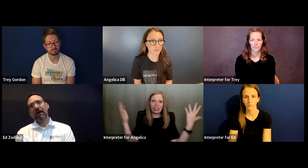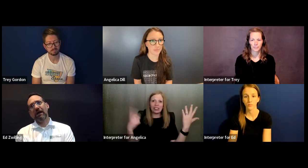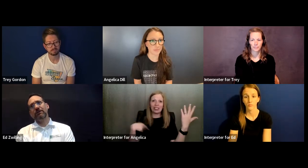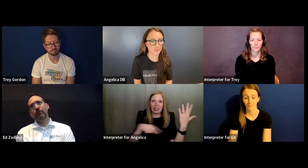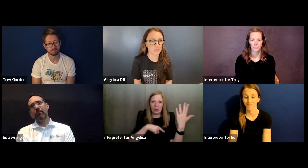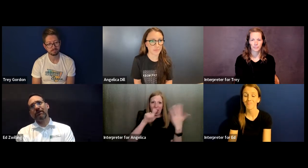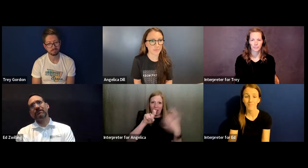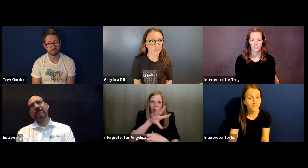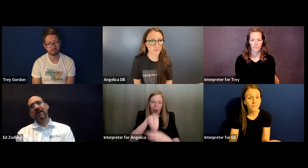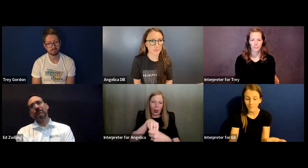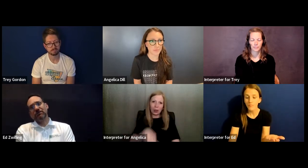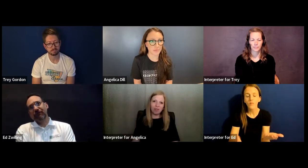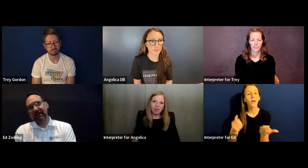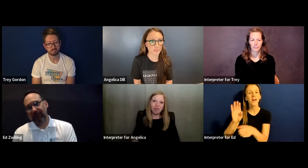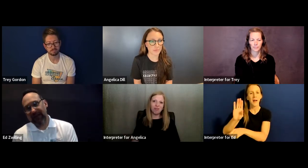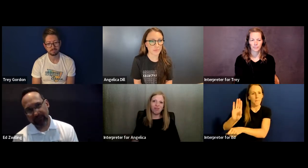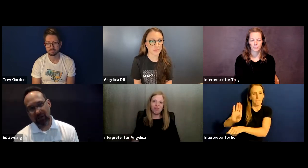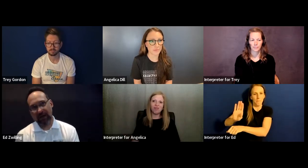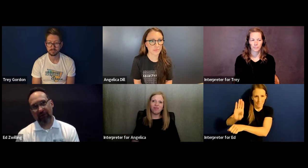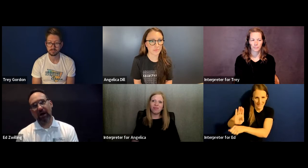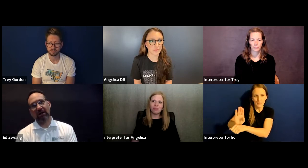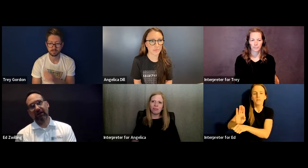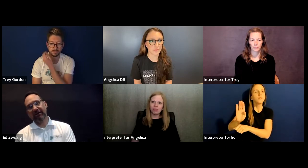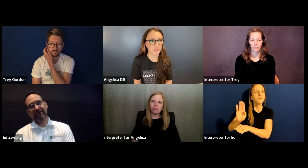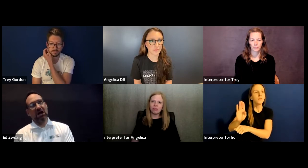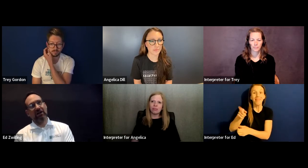and you know a business can't just the fact that they have to come out of pocket is not